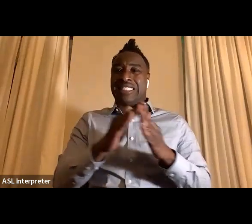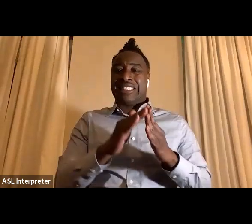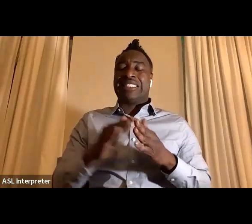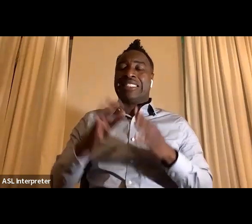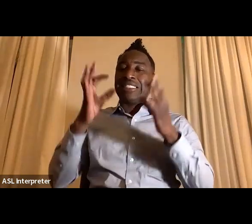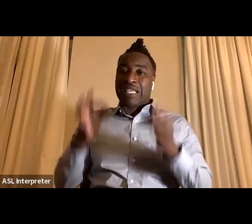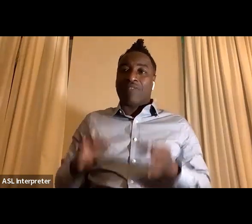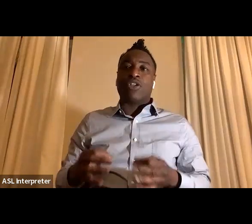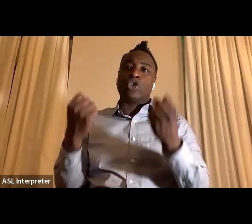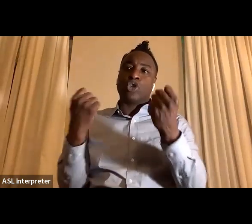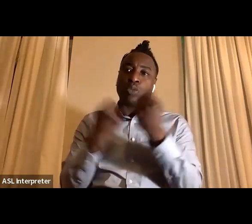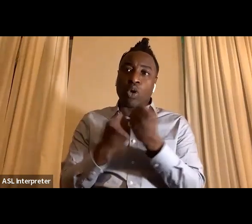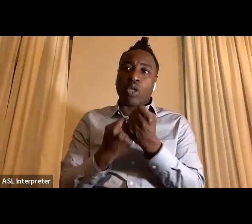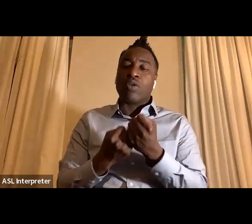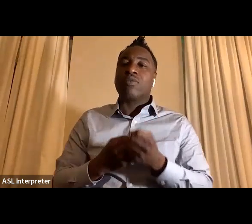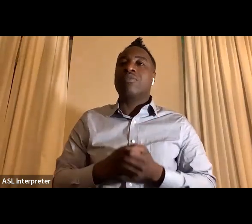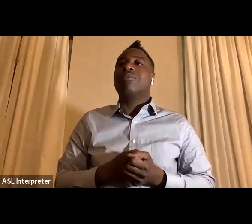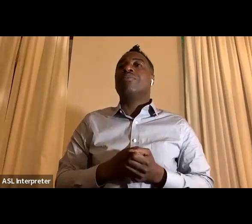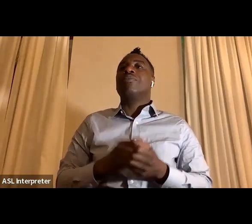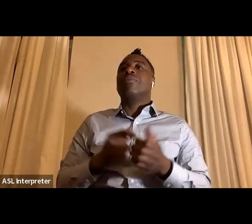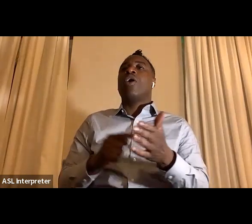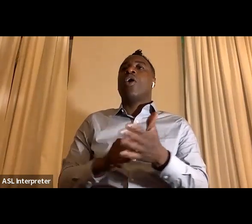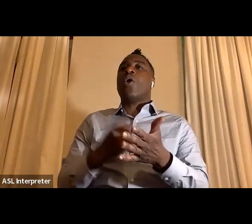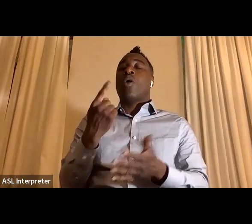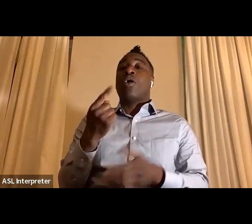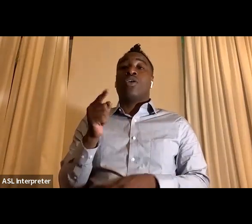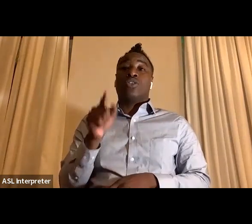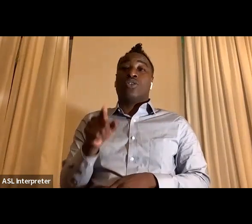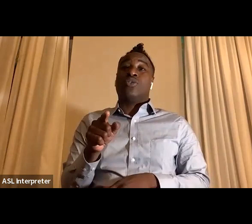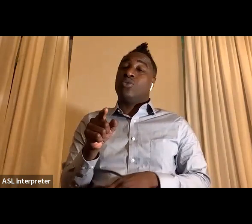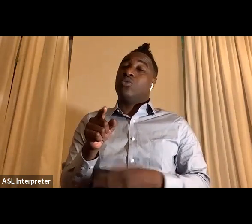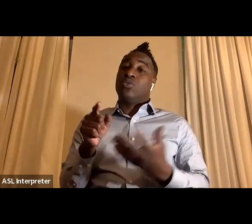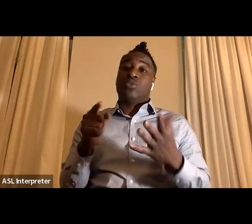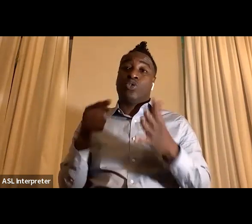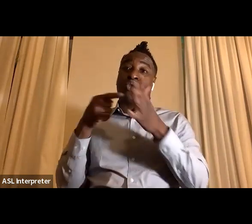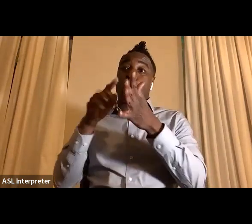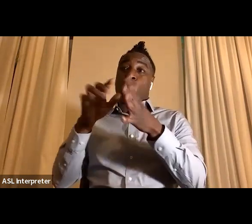and once you put the work out, the right people are going to show up. I felt like